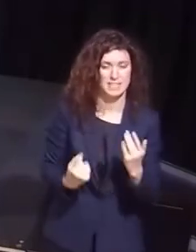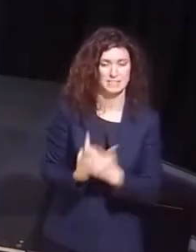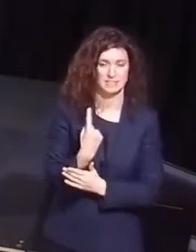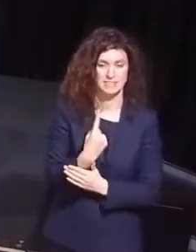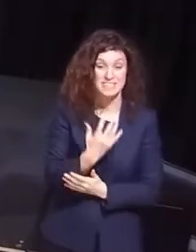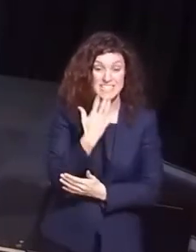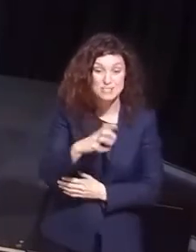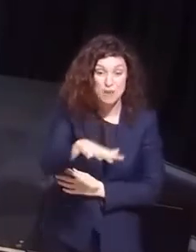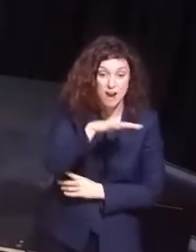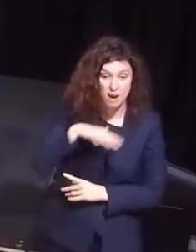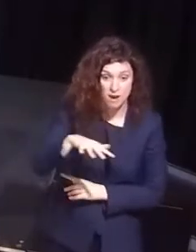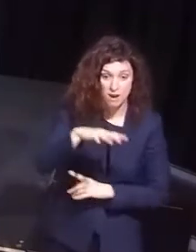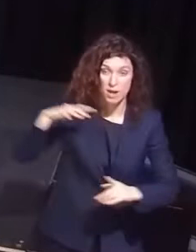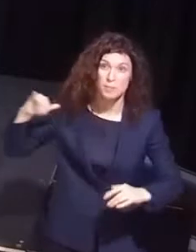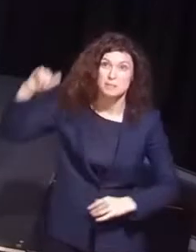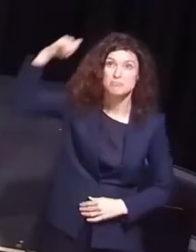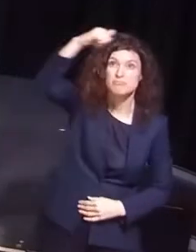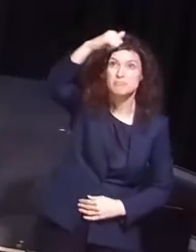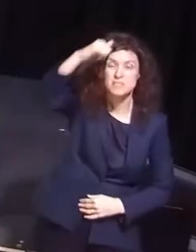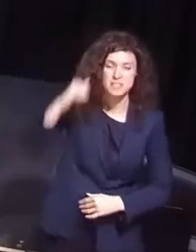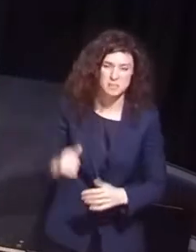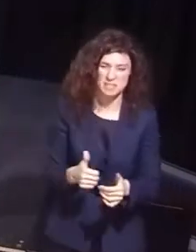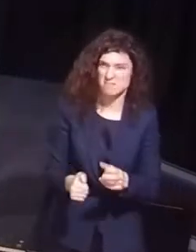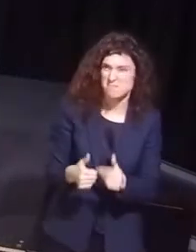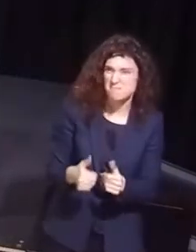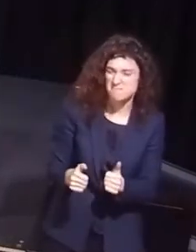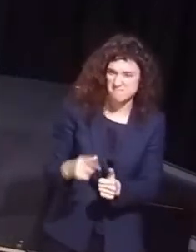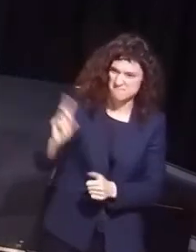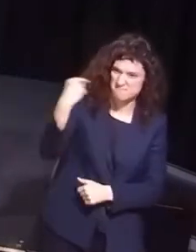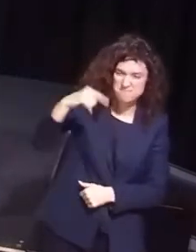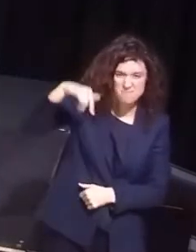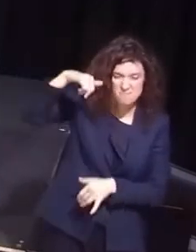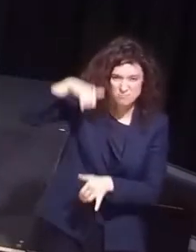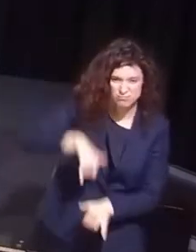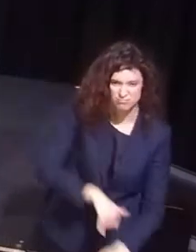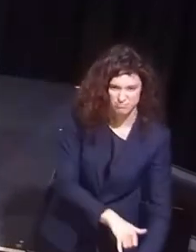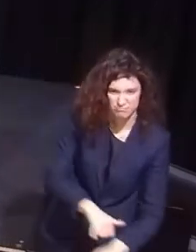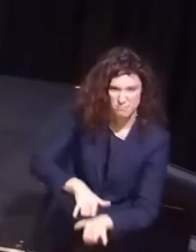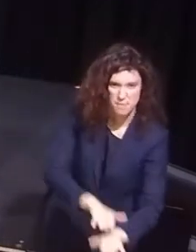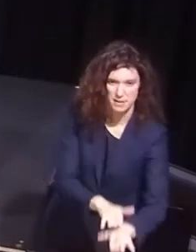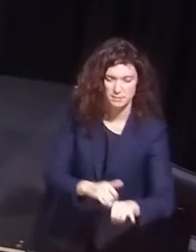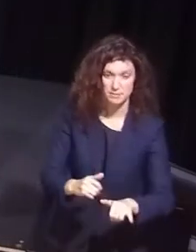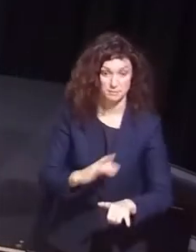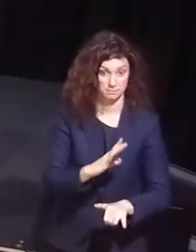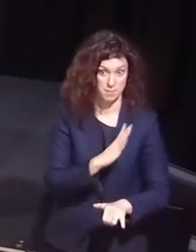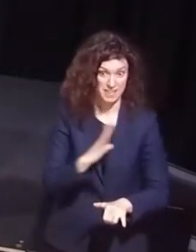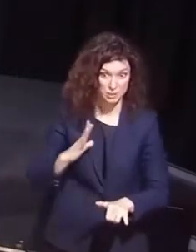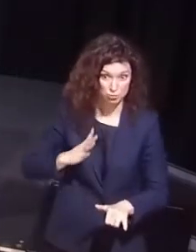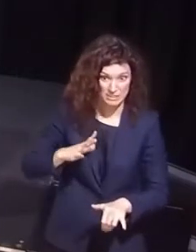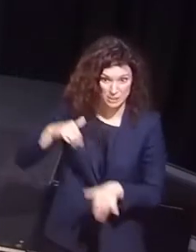and was buzzed and escorted by angry military jets. Alternatively he'd squeeze Possum gear into his sports car